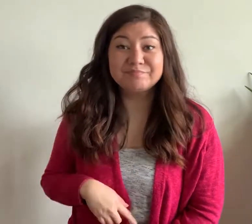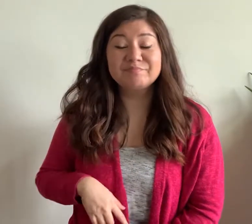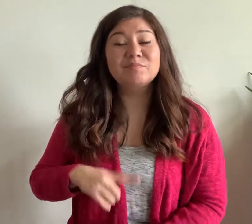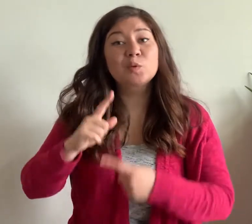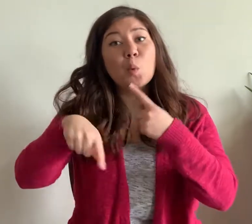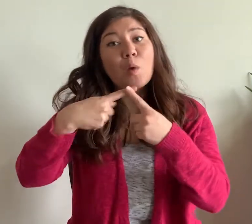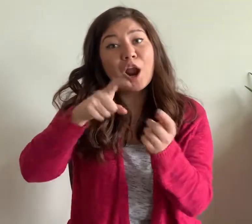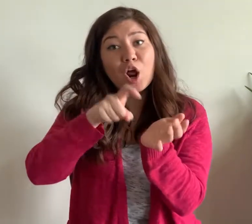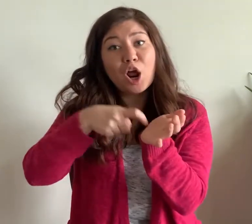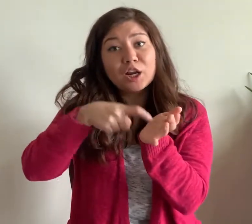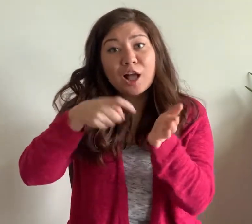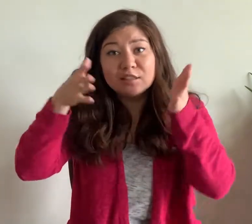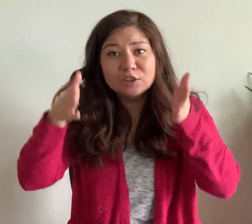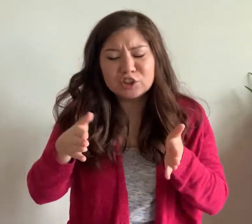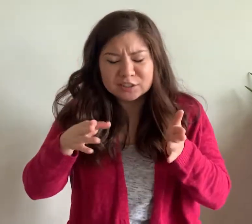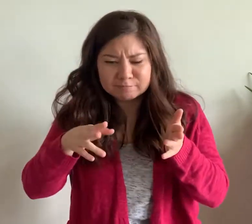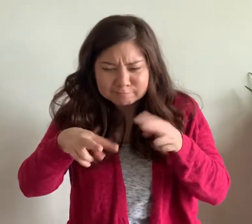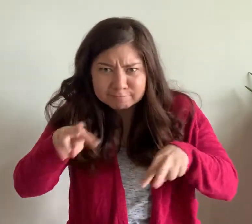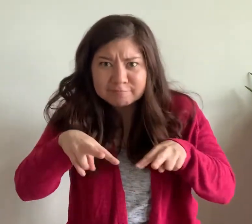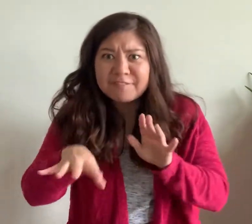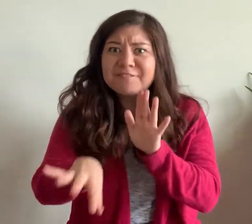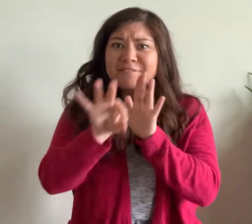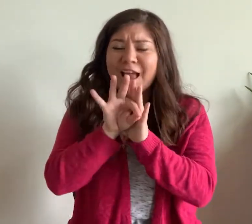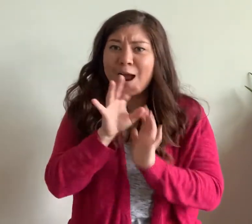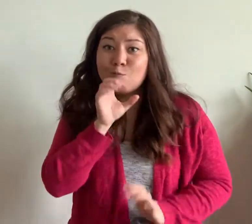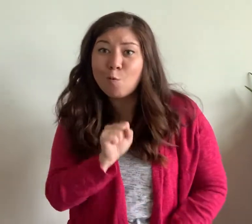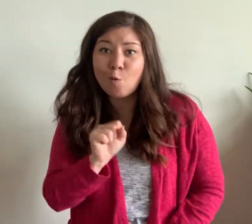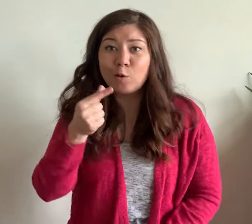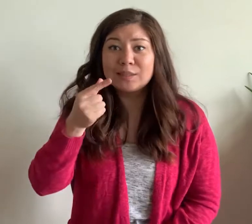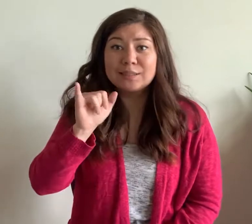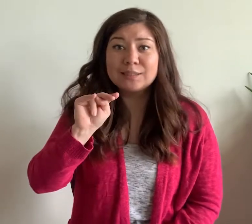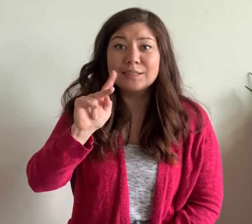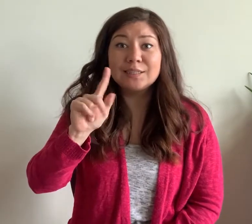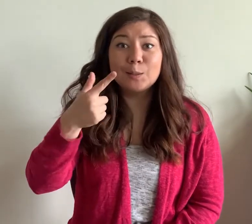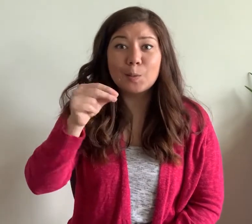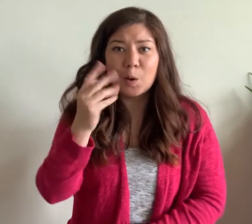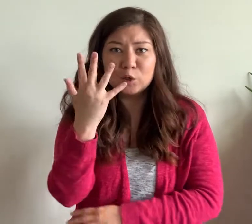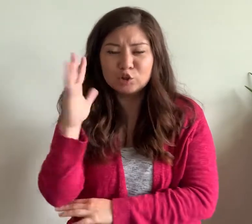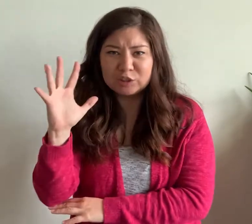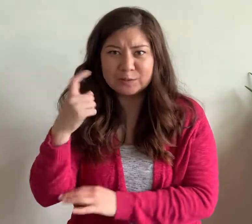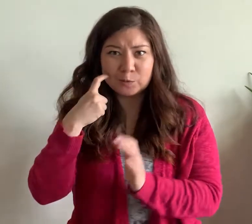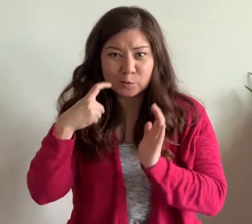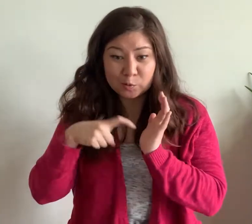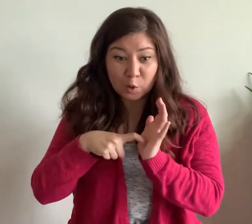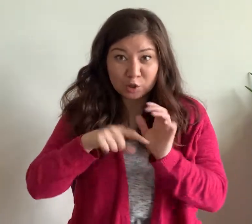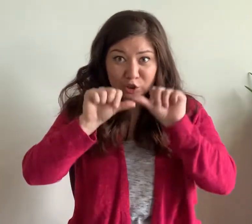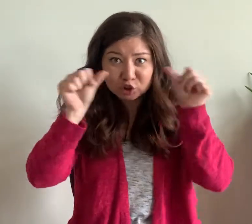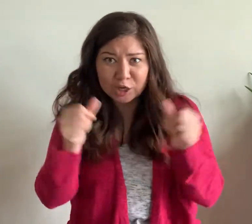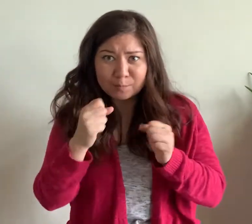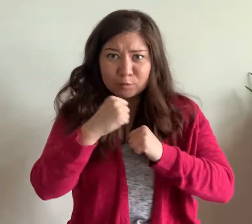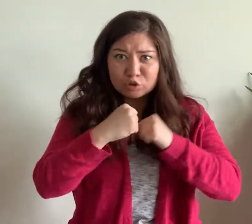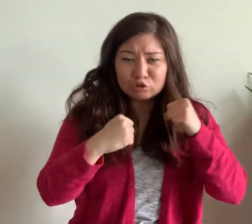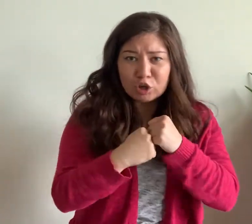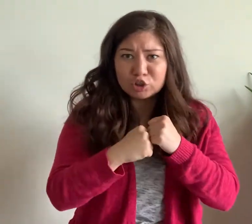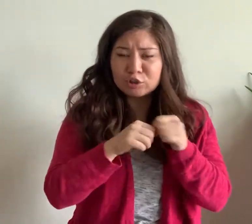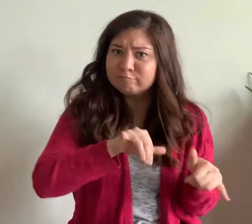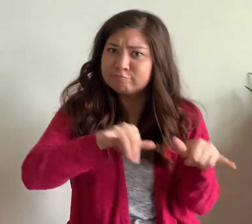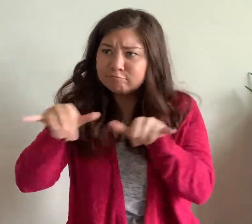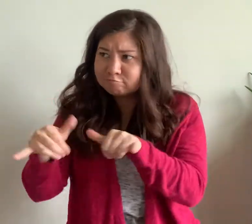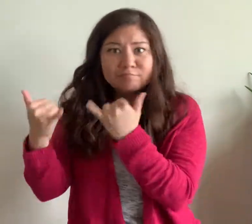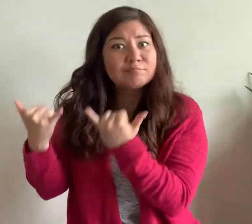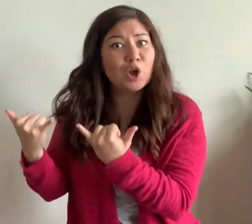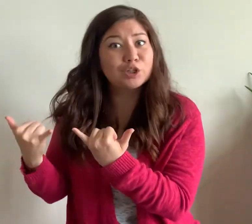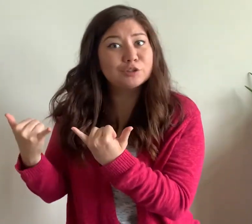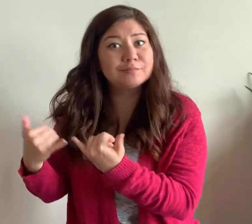Fossils we find of ginkgo trees appear to be similar to the living tree!